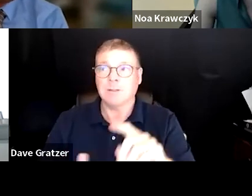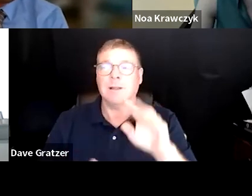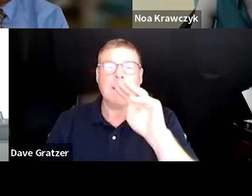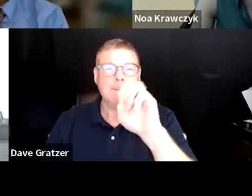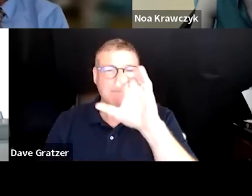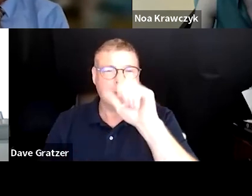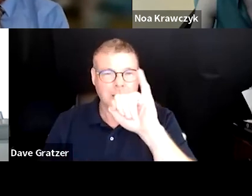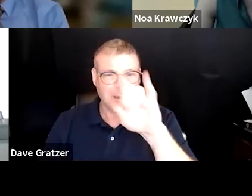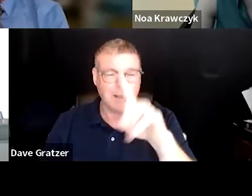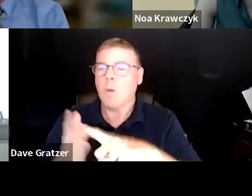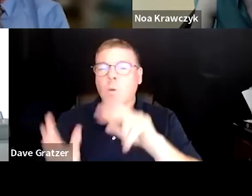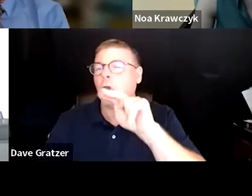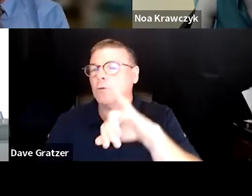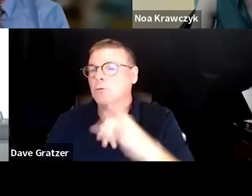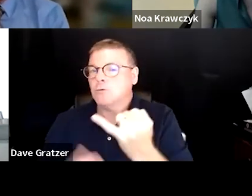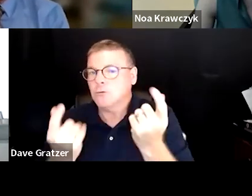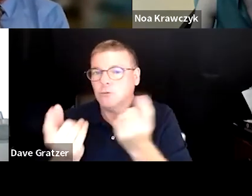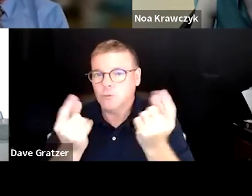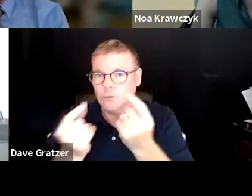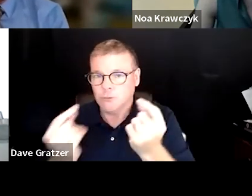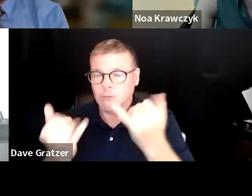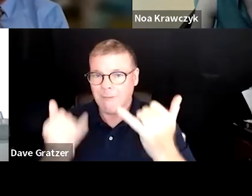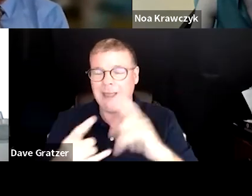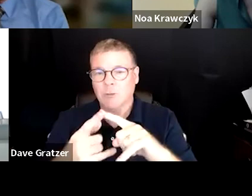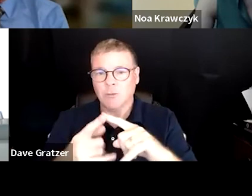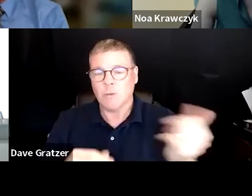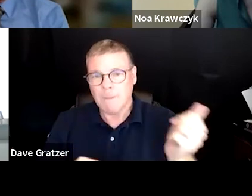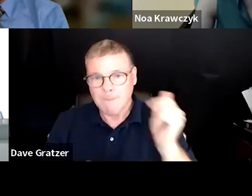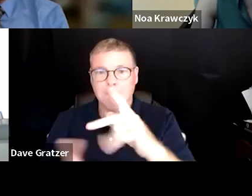What New Jersey is doing for reinstating medication,